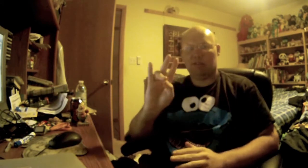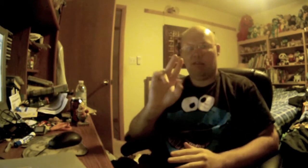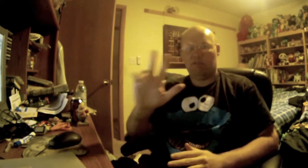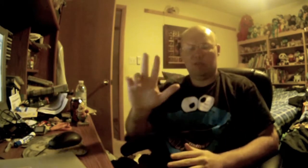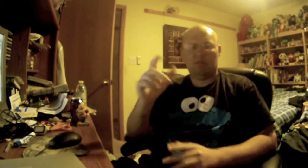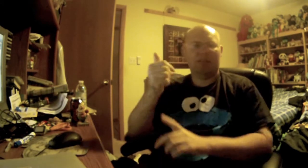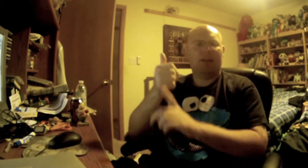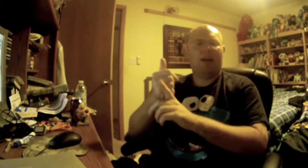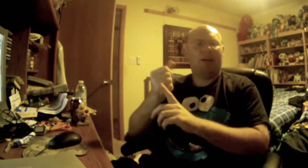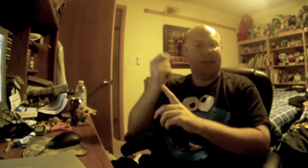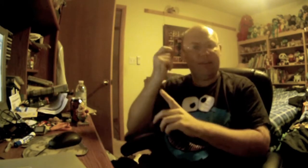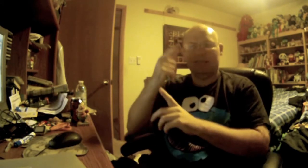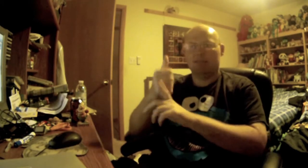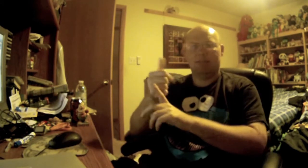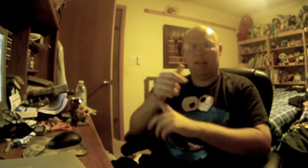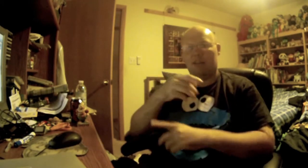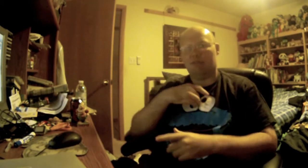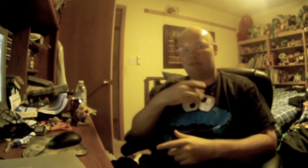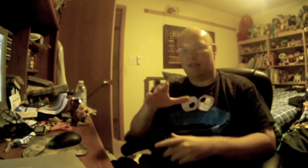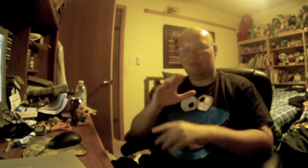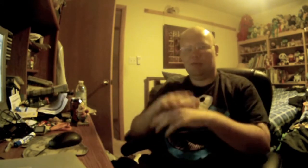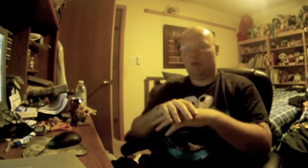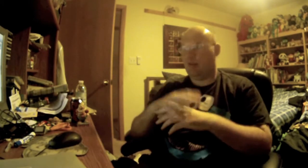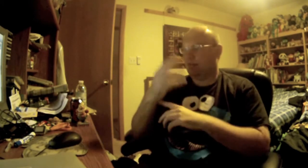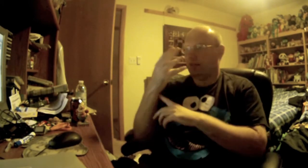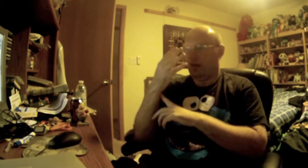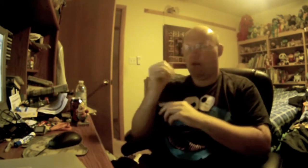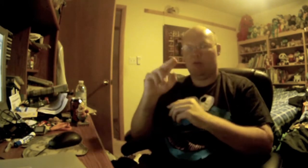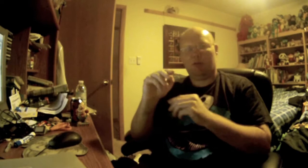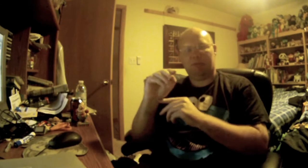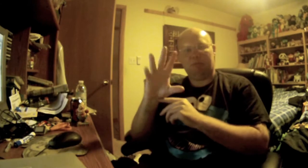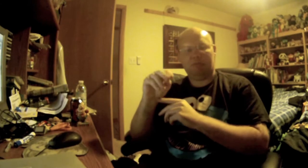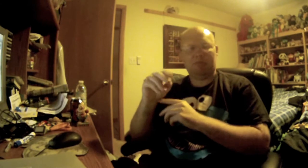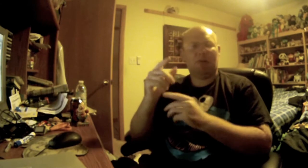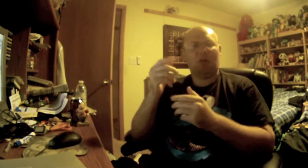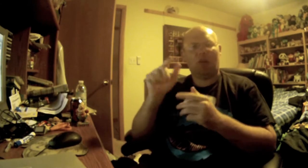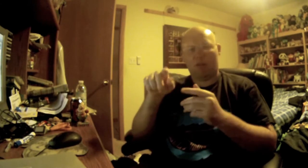to 73 years old. I just want to let you know that she doesn't like to be on camera or on video.